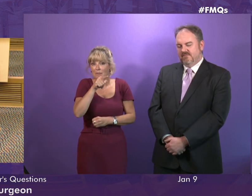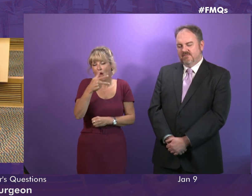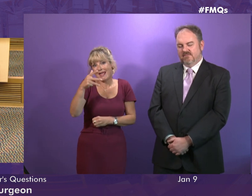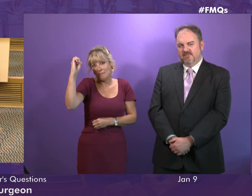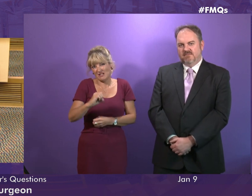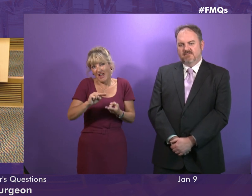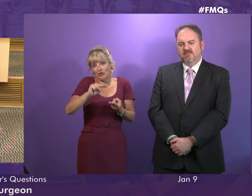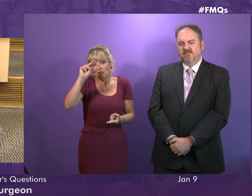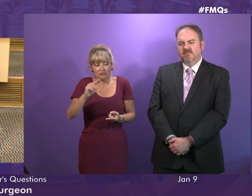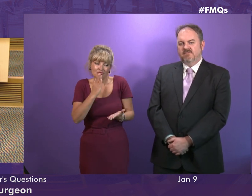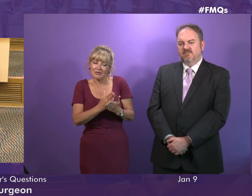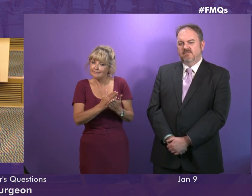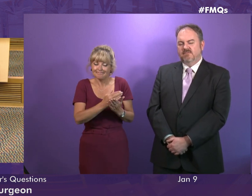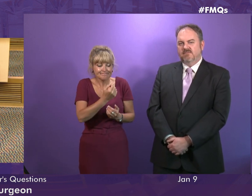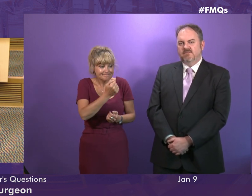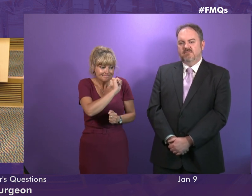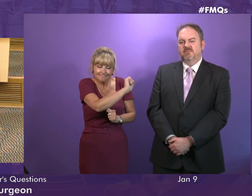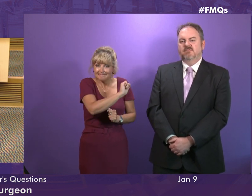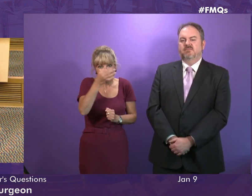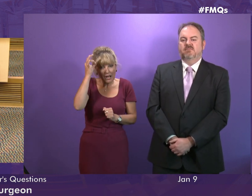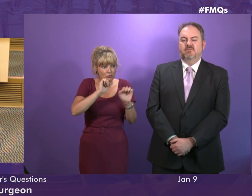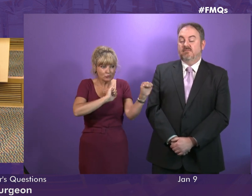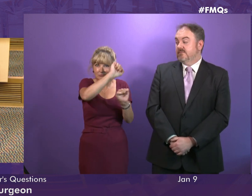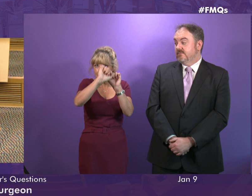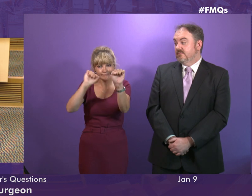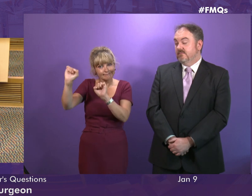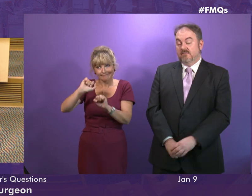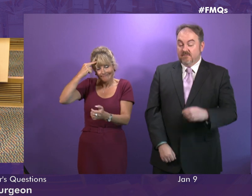It is up to individual local authorities to make their own final budgetary decisions on